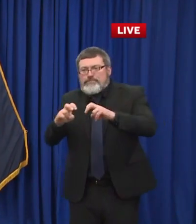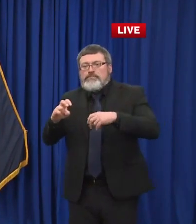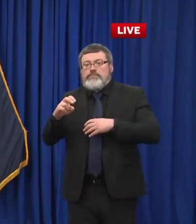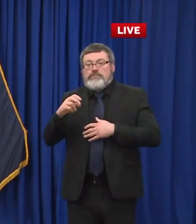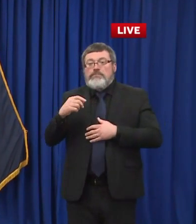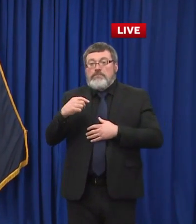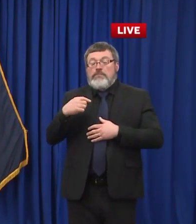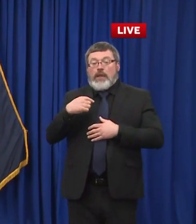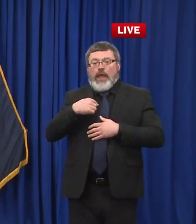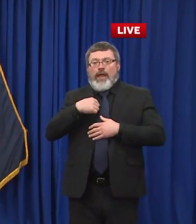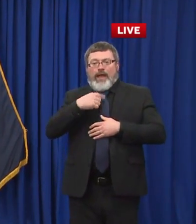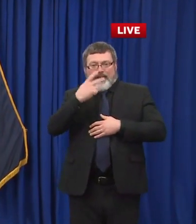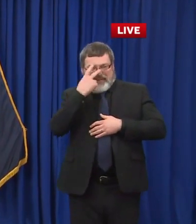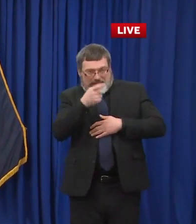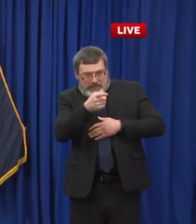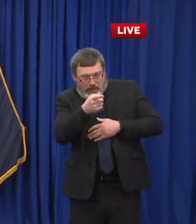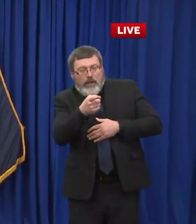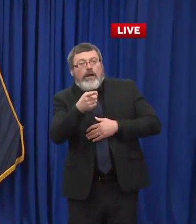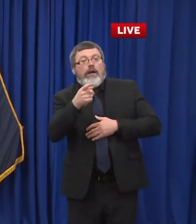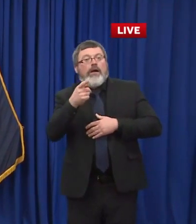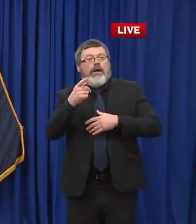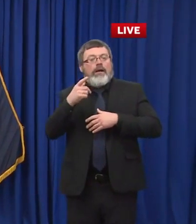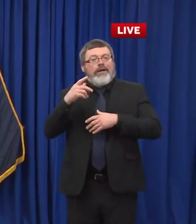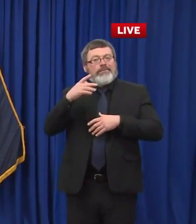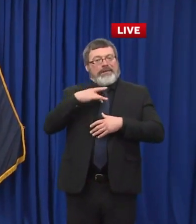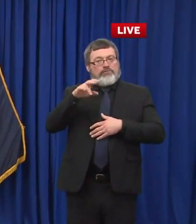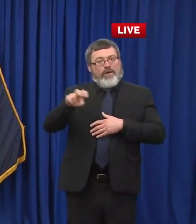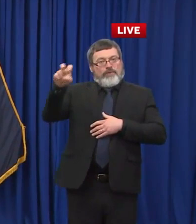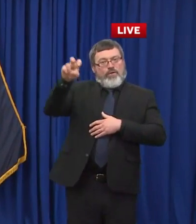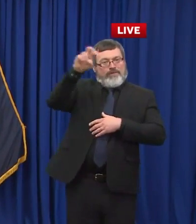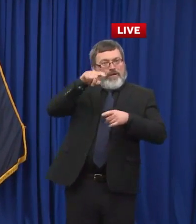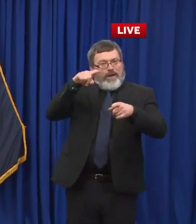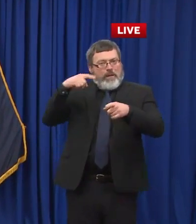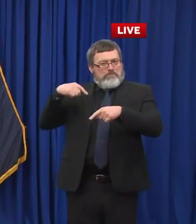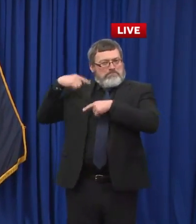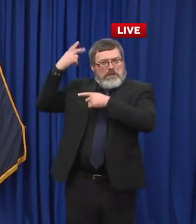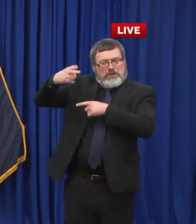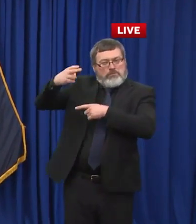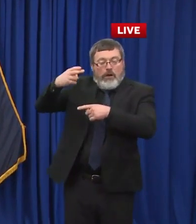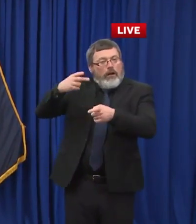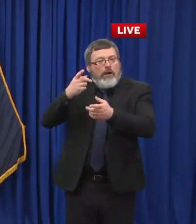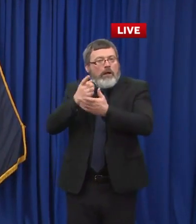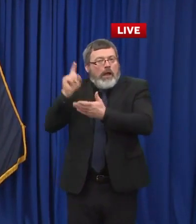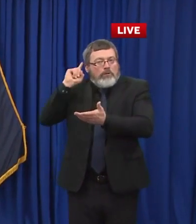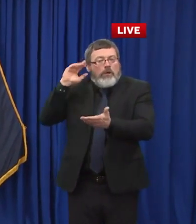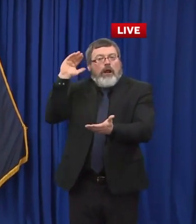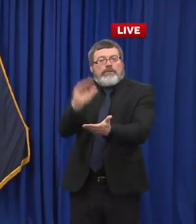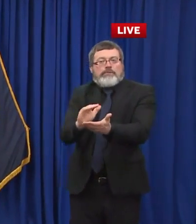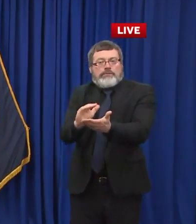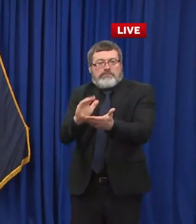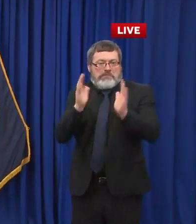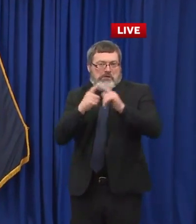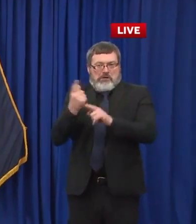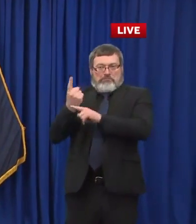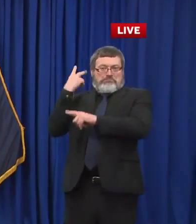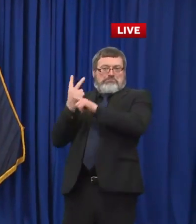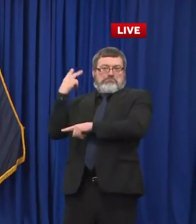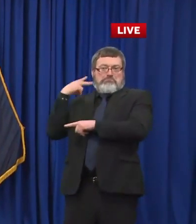WE ARE LOOKING AT DATA AND THE NUMBER OF INDIVIDUALS TRAVELING LAST WEEK WAS DOWN.